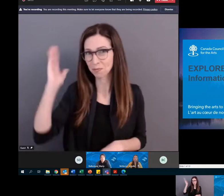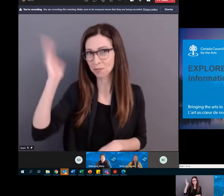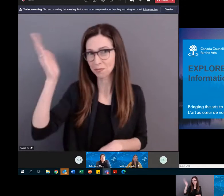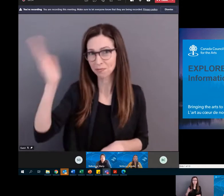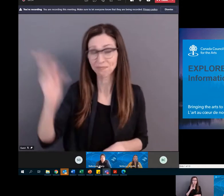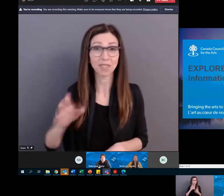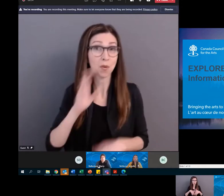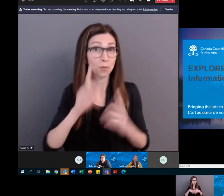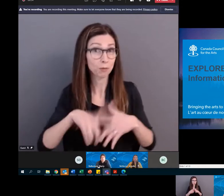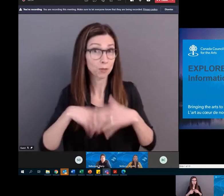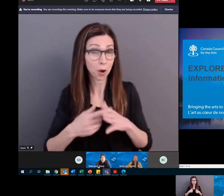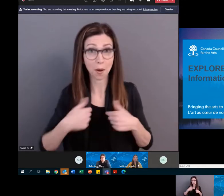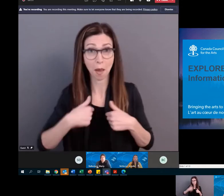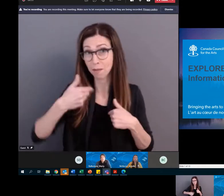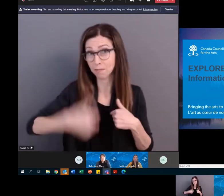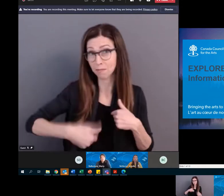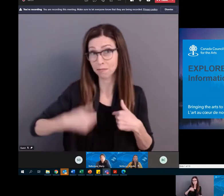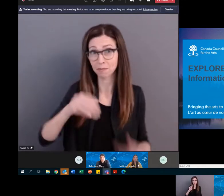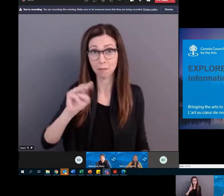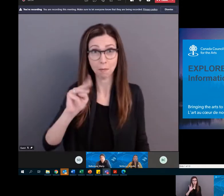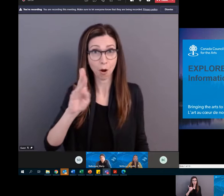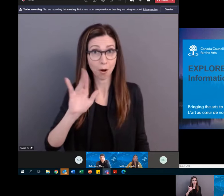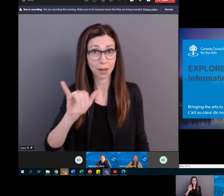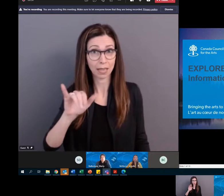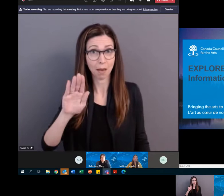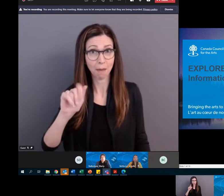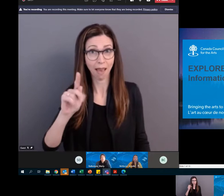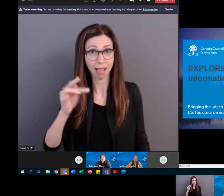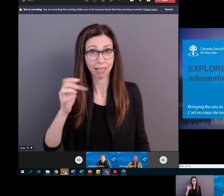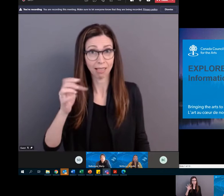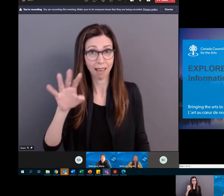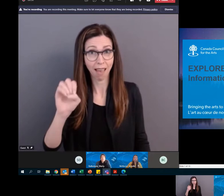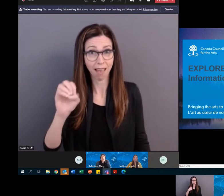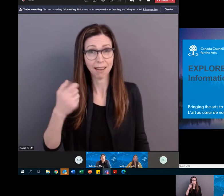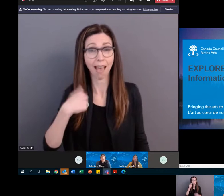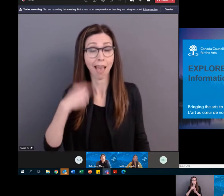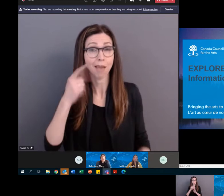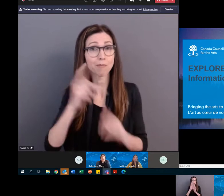name is Marty Ballentyne. I'm a Program Officer with the Explore and